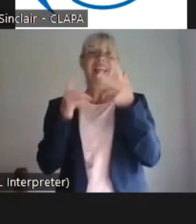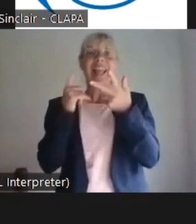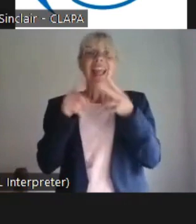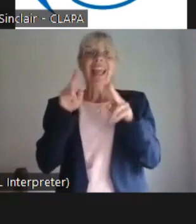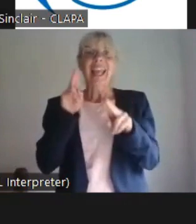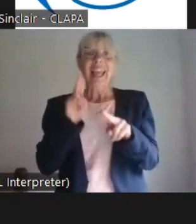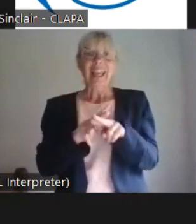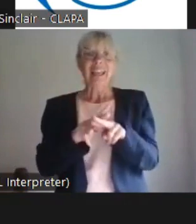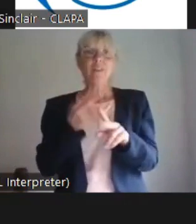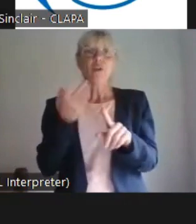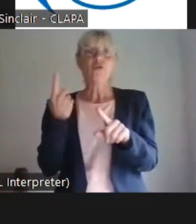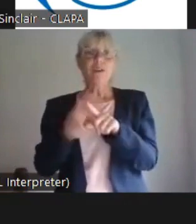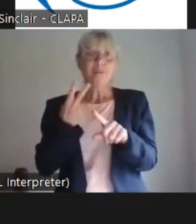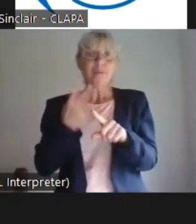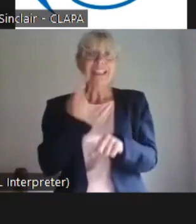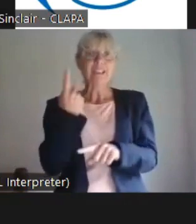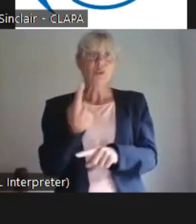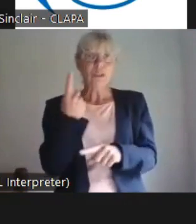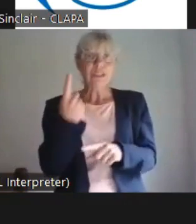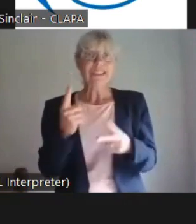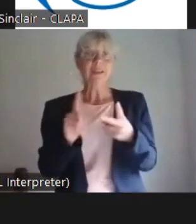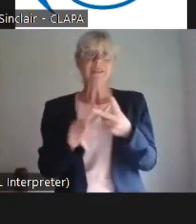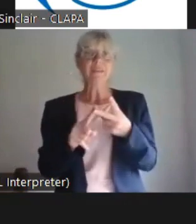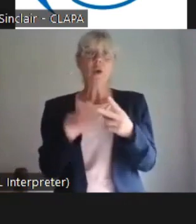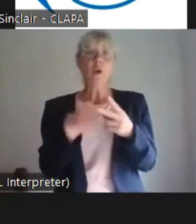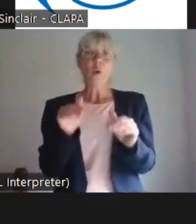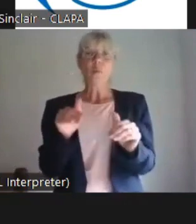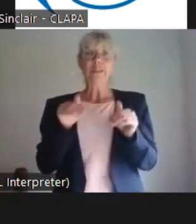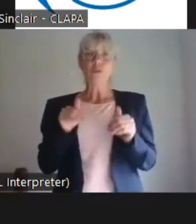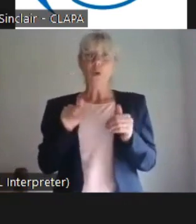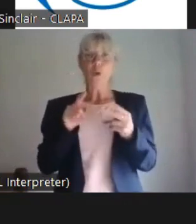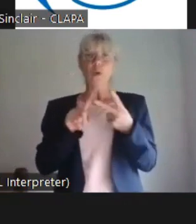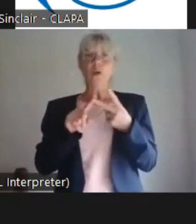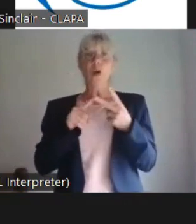um if your child's withdrawn the televisions going up you're shouting more they're struggling